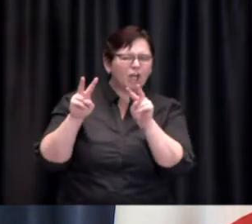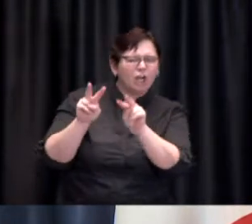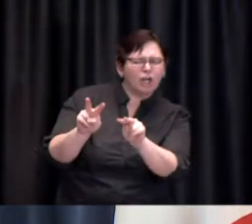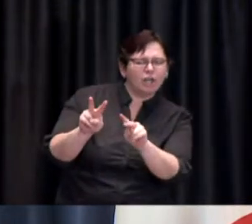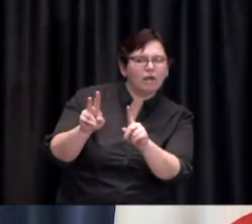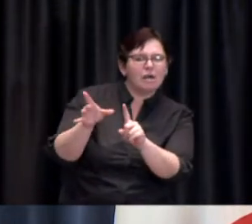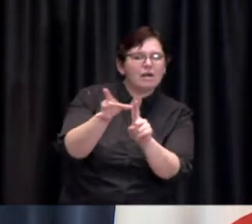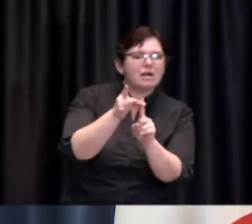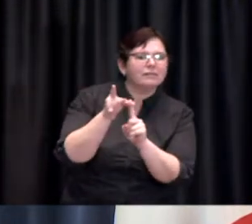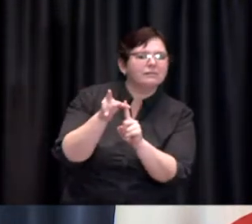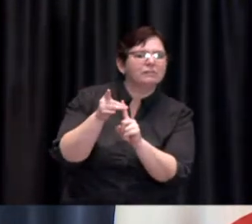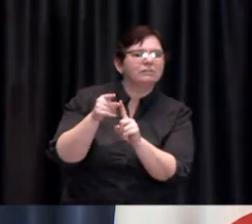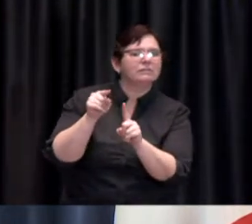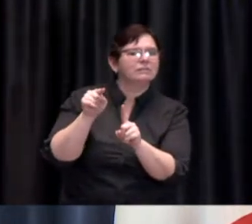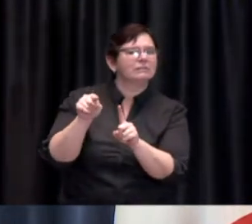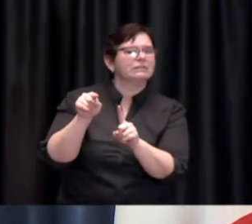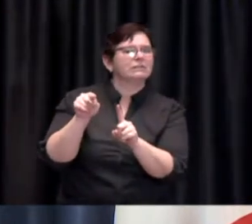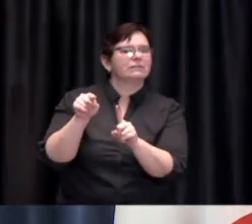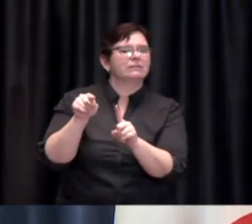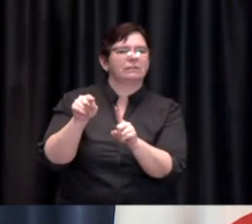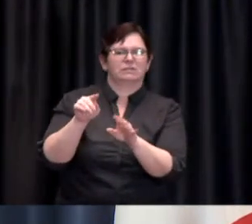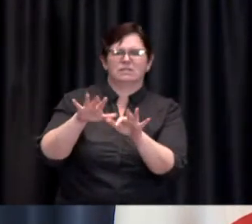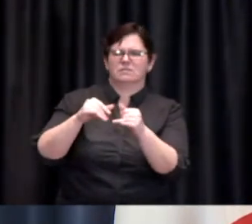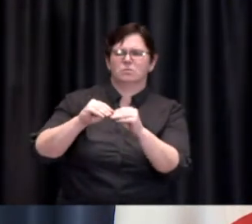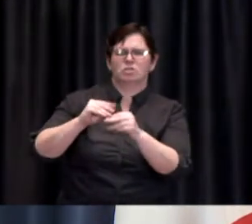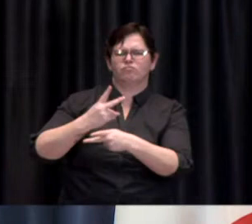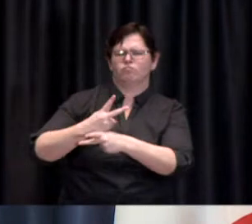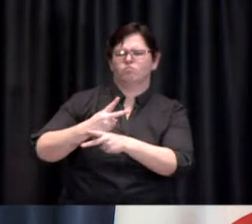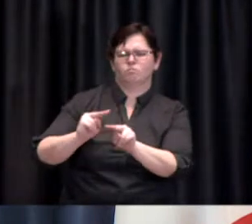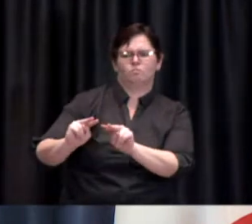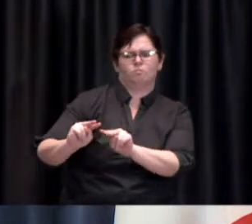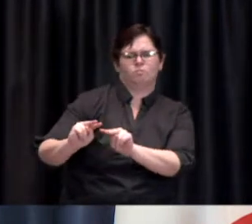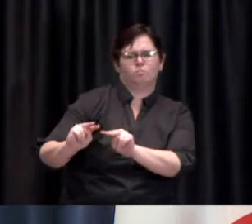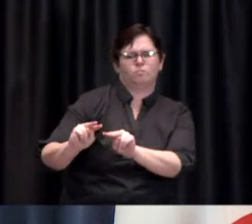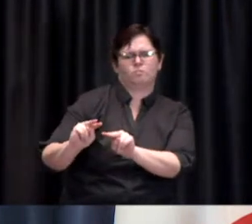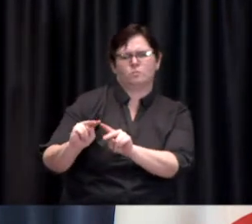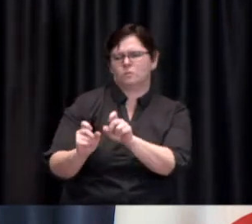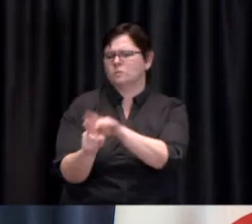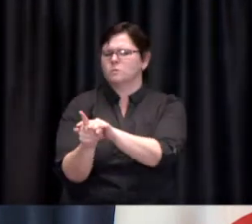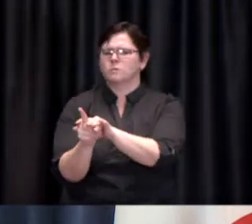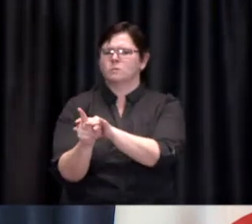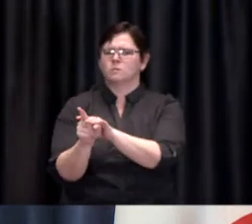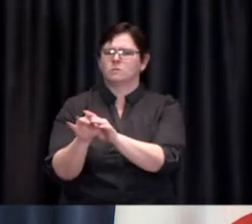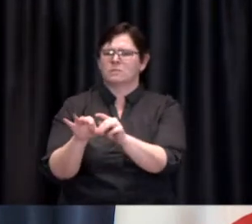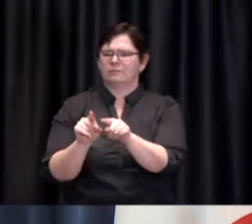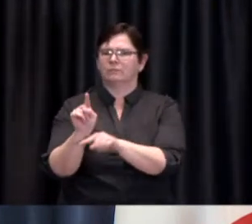every case that arises within the context of the school will be assumed to be a variant of concern until